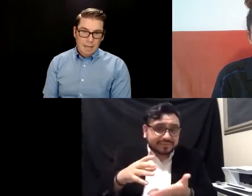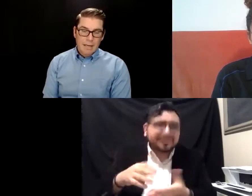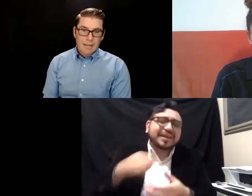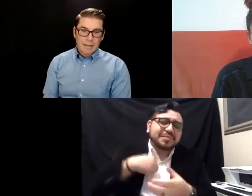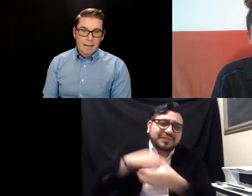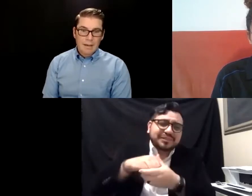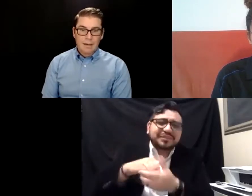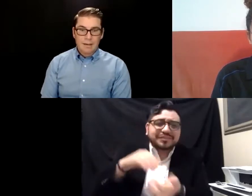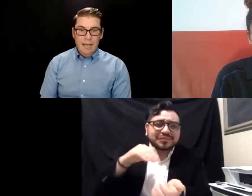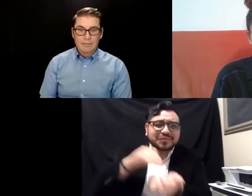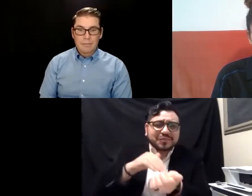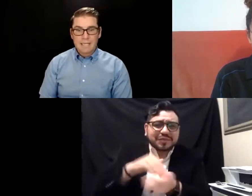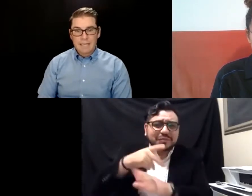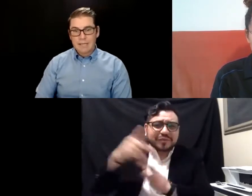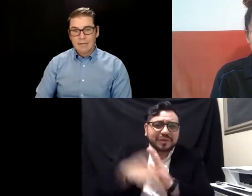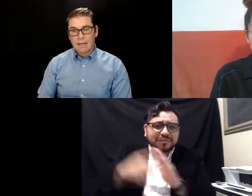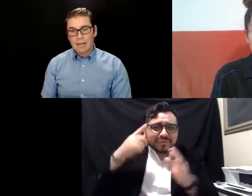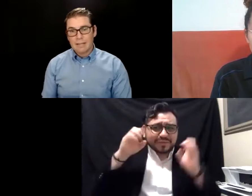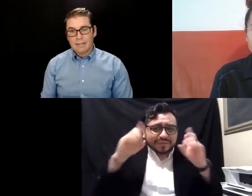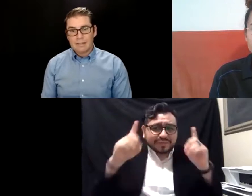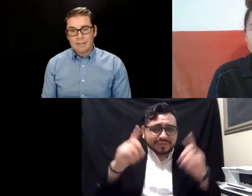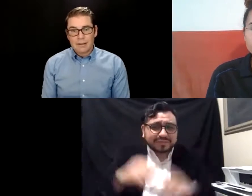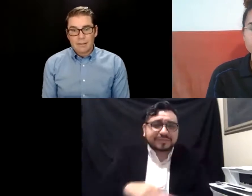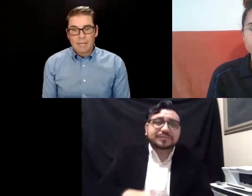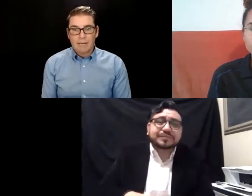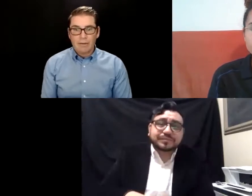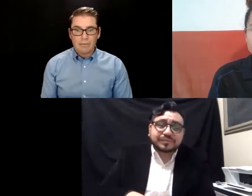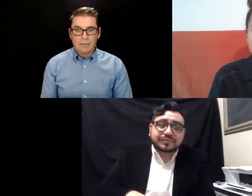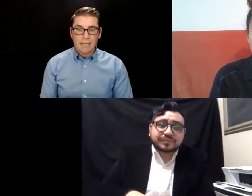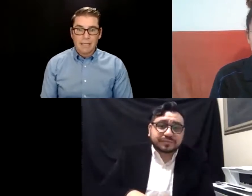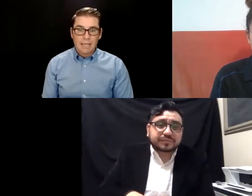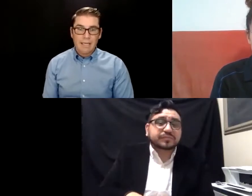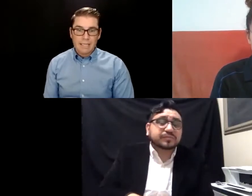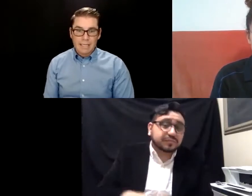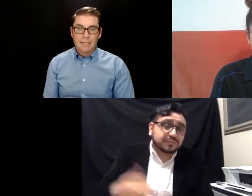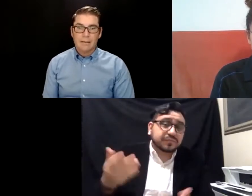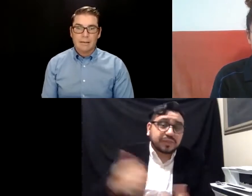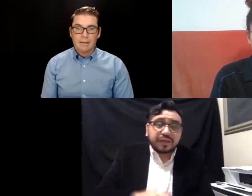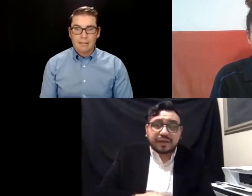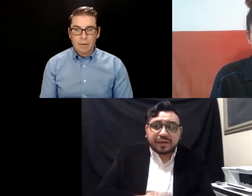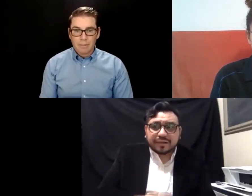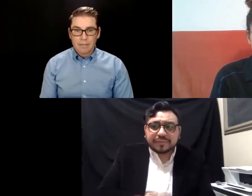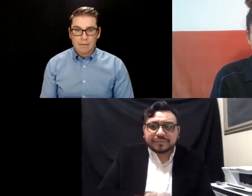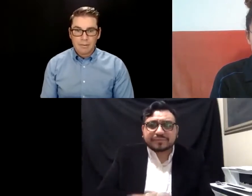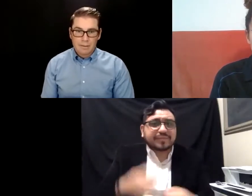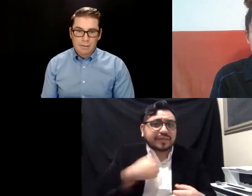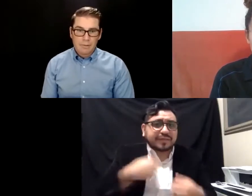And then I after my second year I started being involved with the EDD Department.